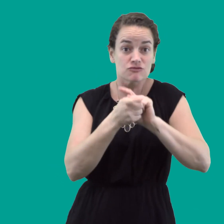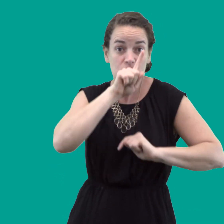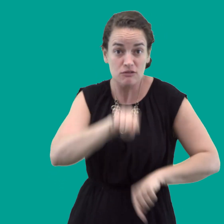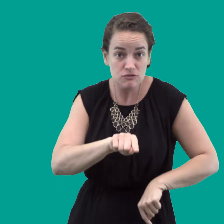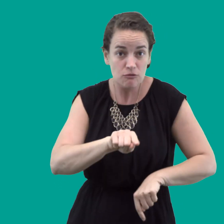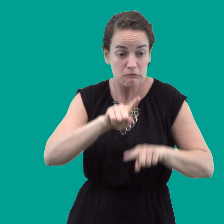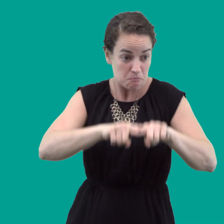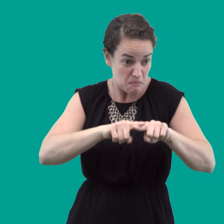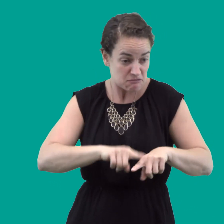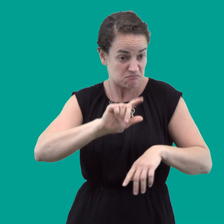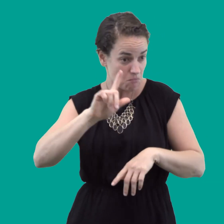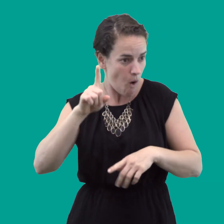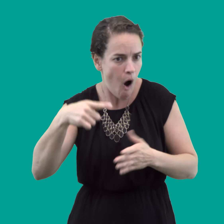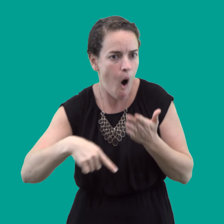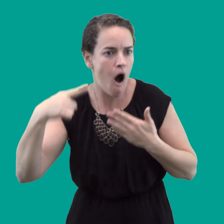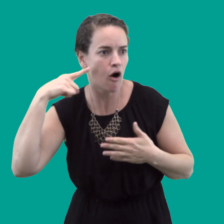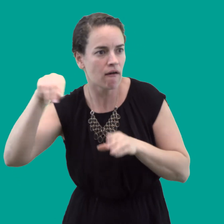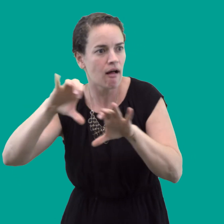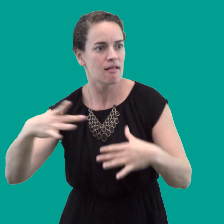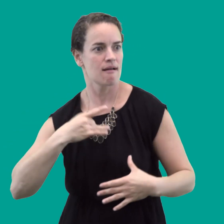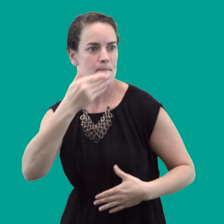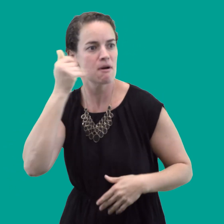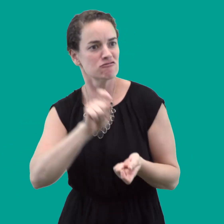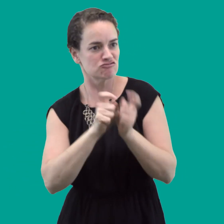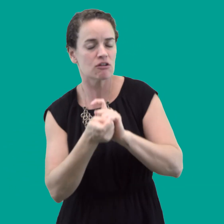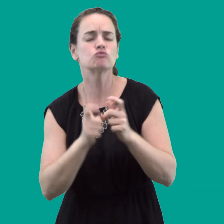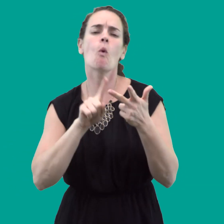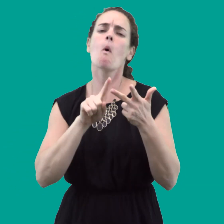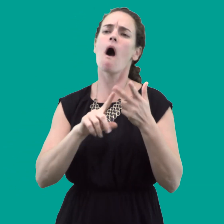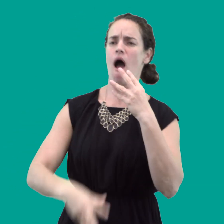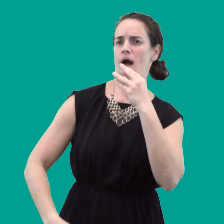they can change their answer based on something they heard in class